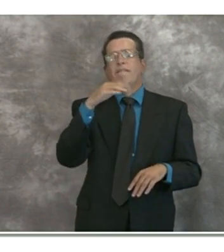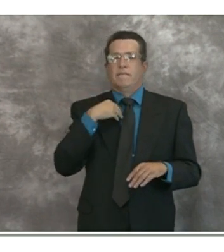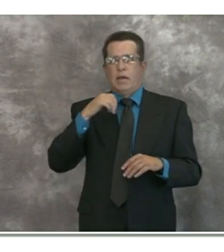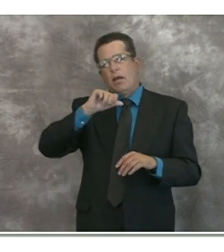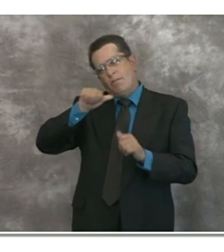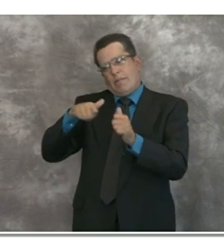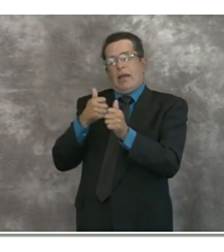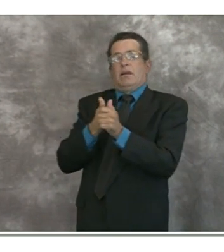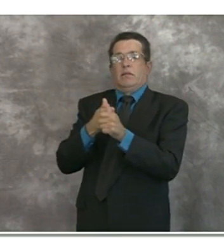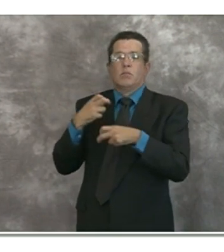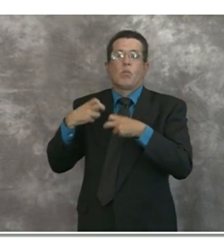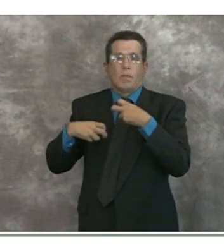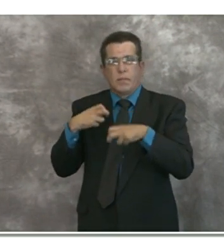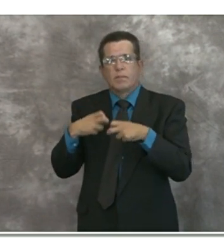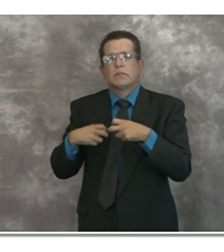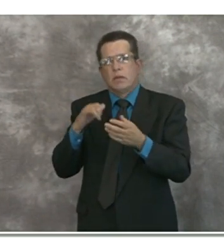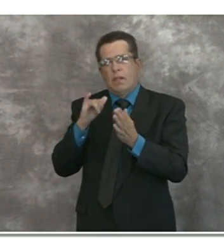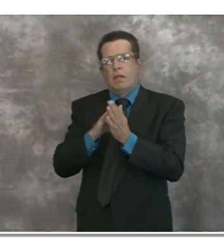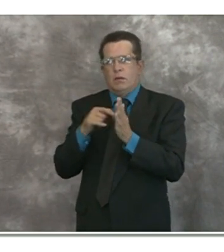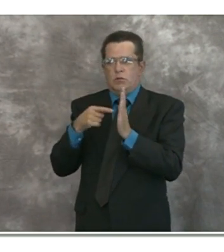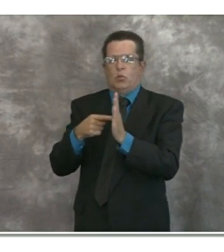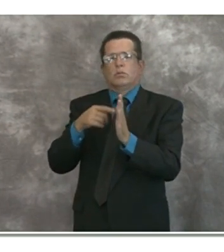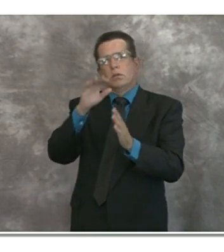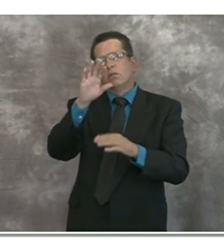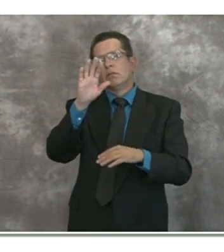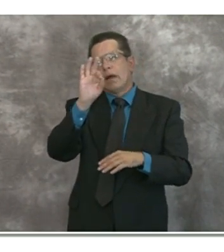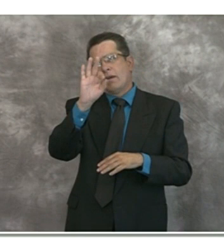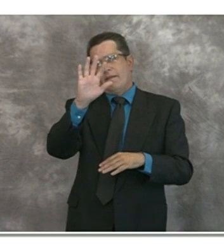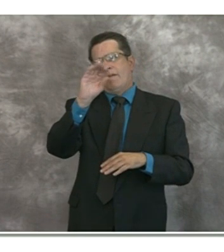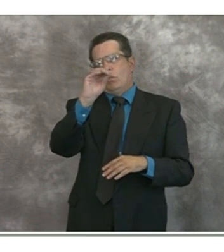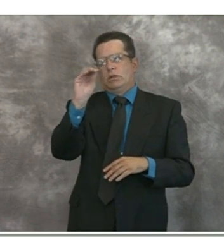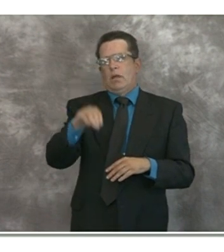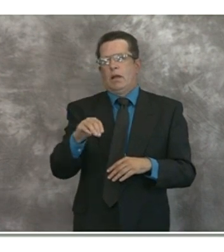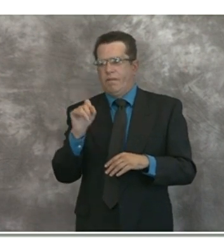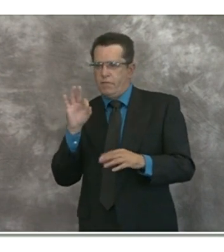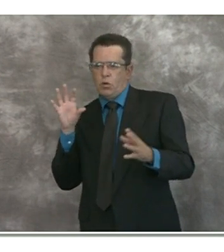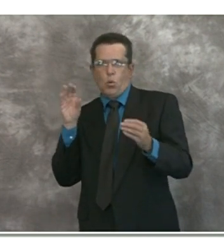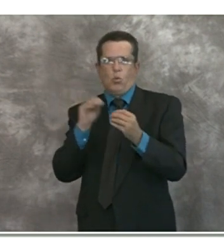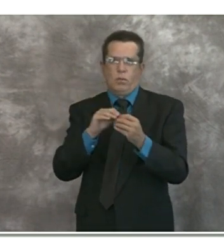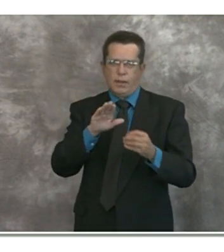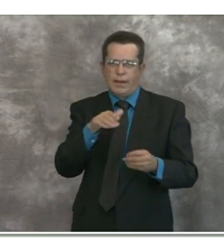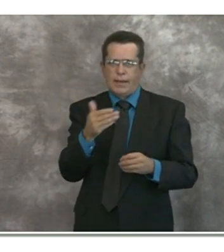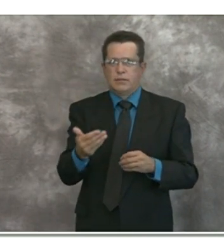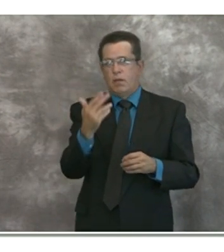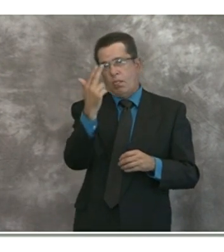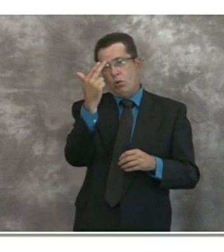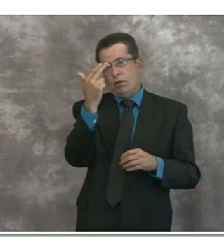OF DEBTS, 42% OF FEMALE 58% MALE. 280 TO 3 OR RATHER 282 HAD UNDERLYING MEDICAL